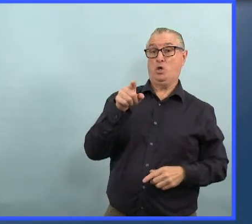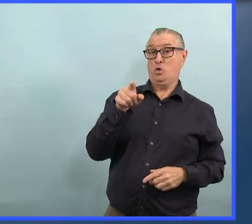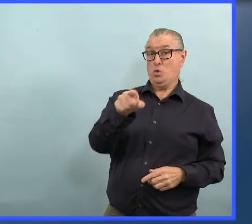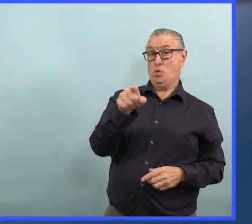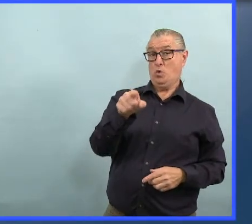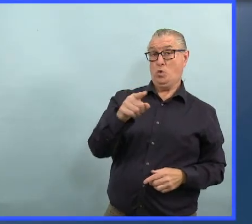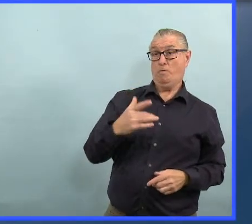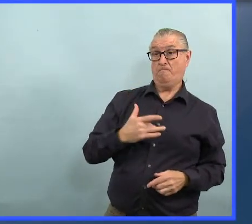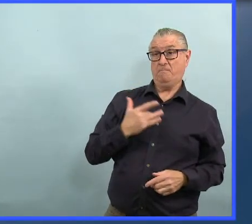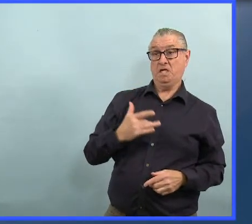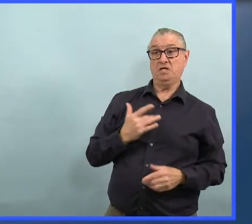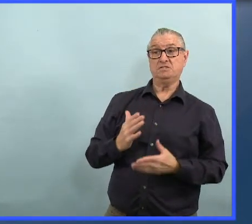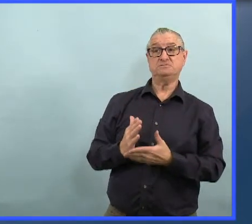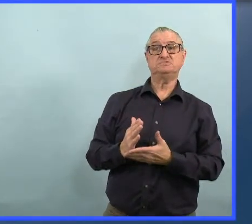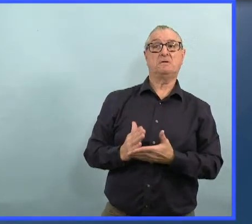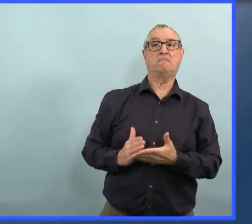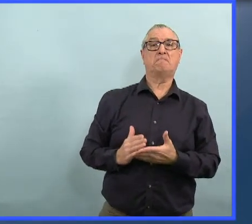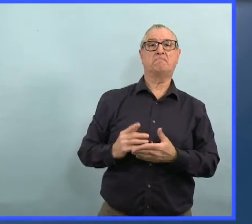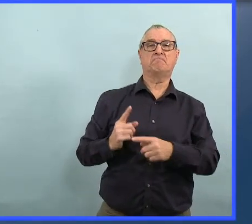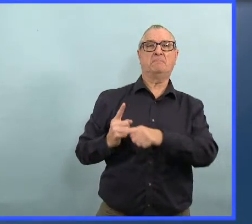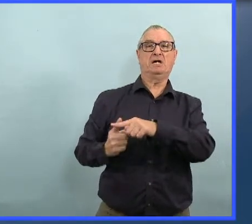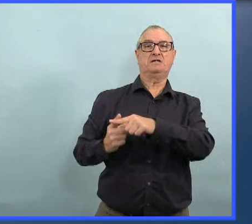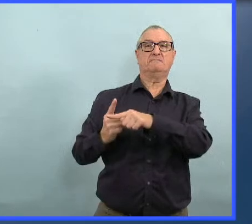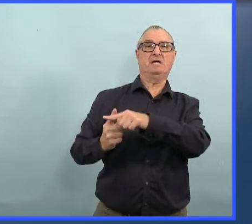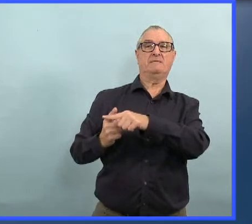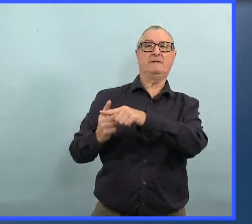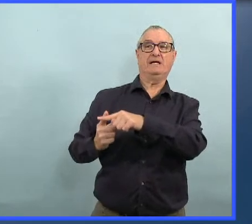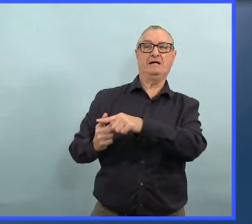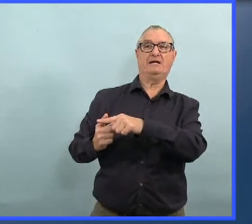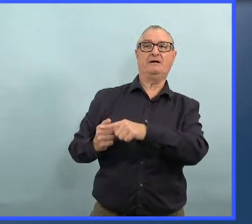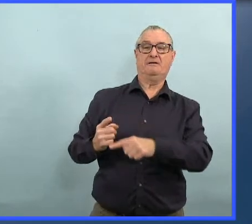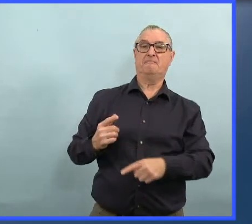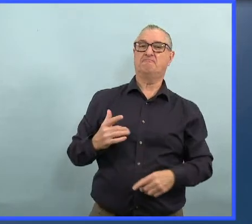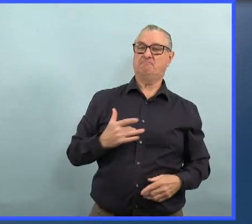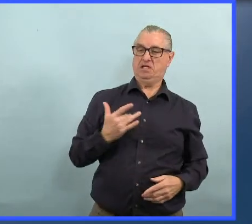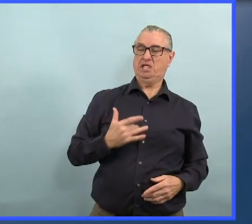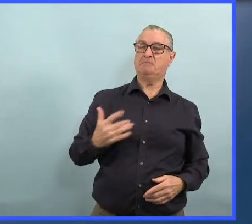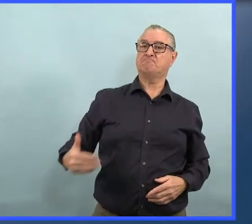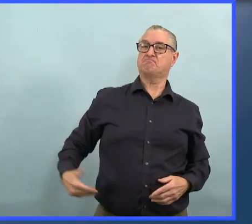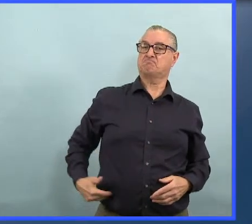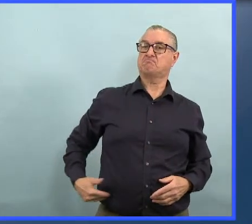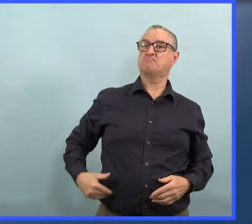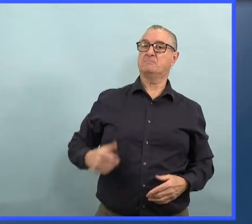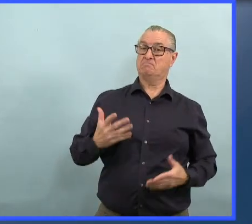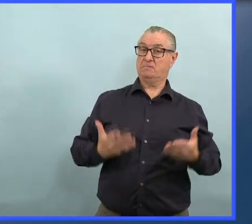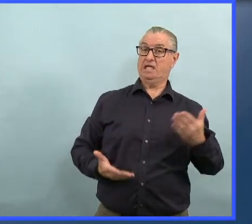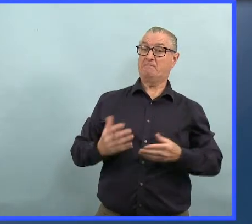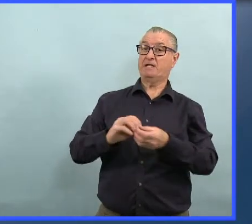too strong a word but some signs that uh the situation may be easing somewhat in terms of the